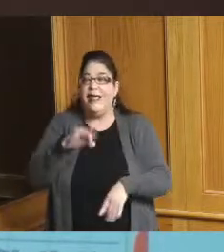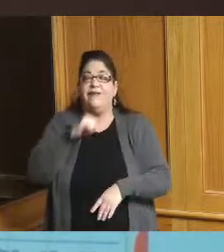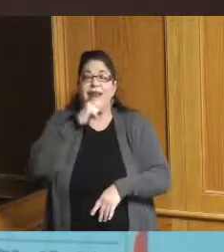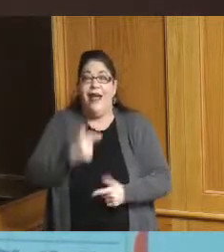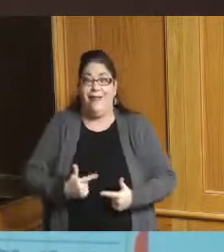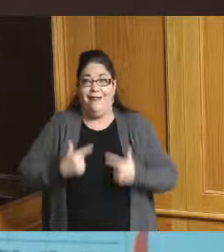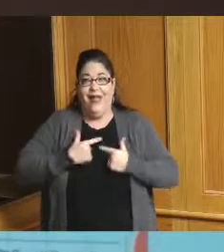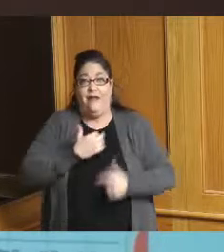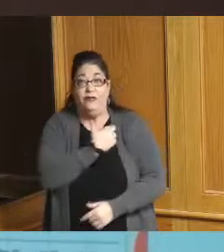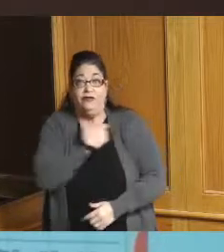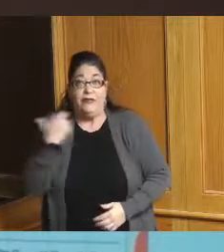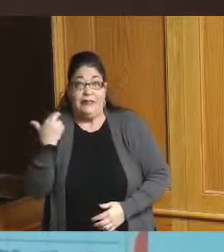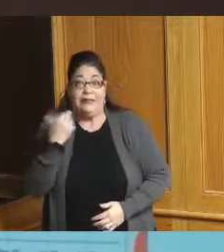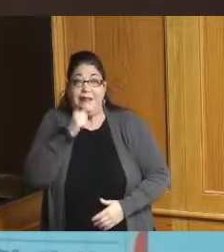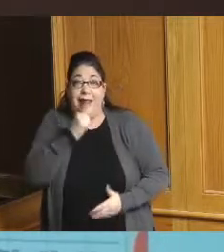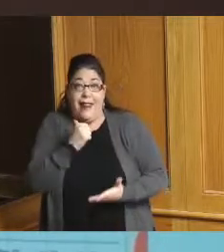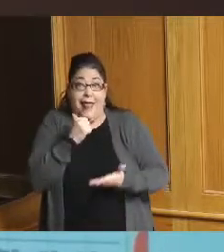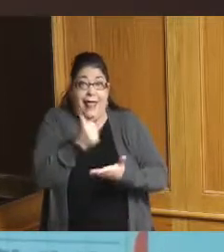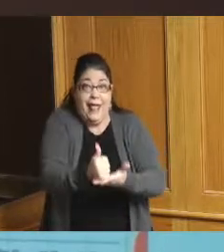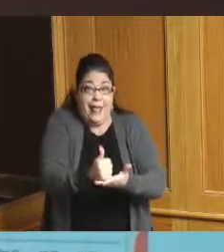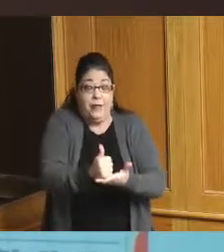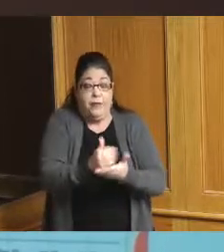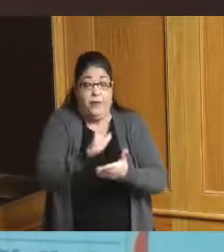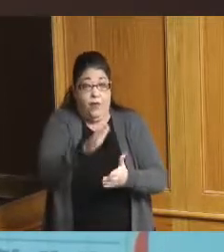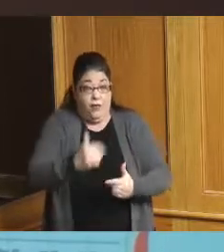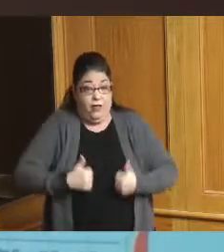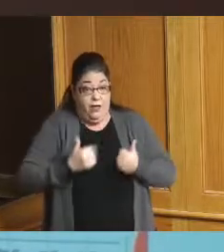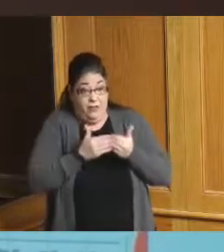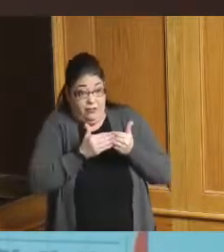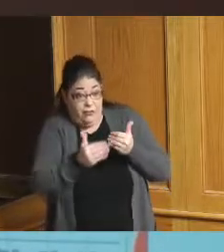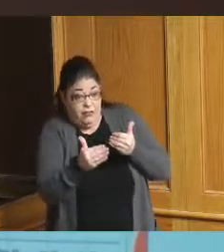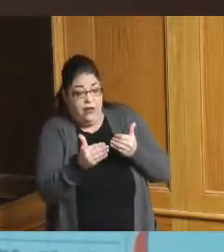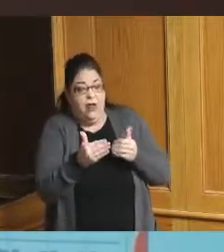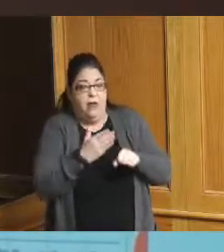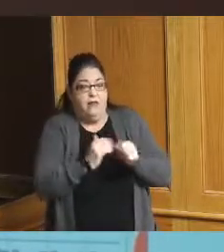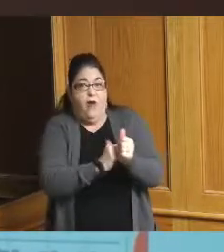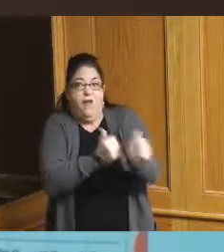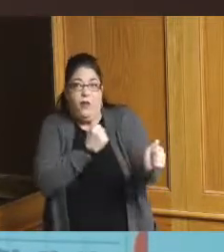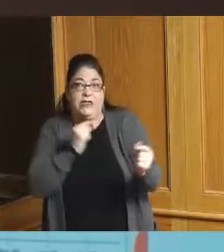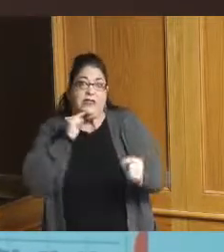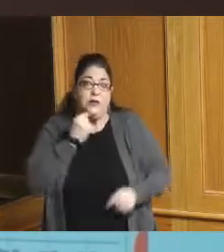nor contribute to the worsening of a serious life-threatening condition are being delayed and